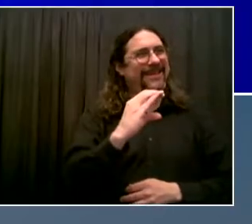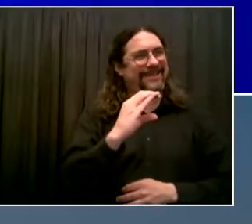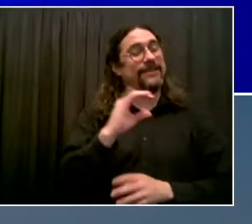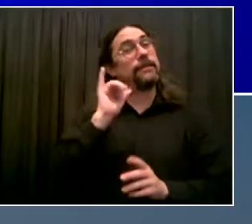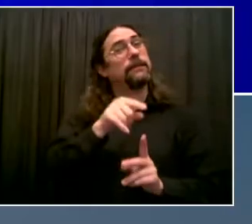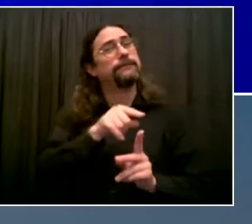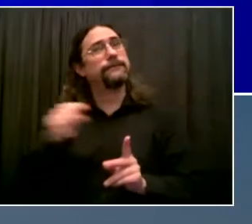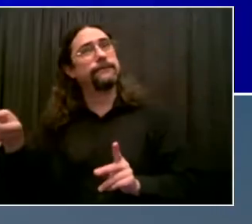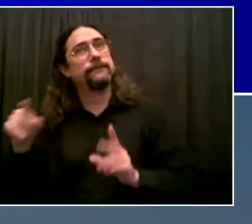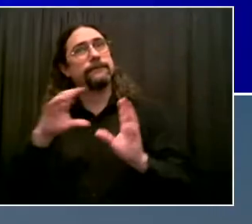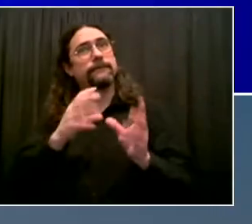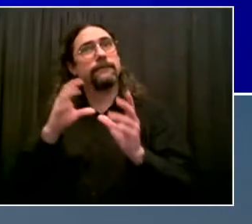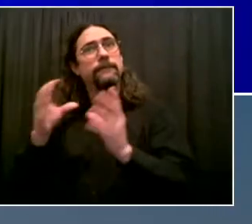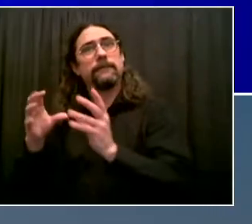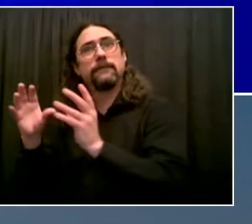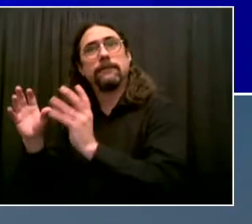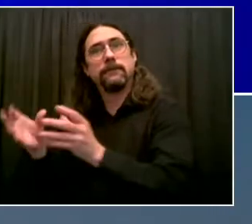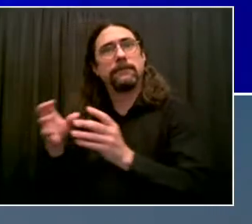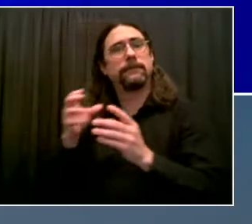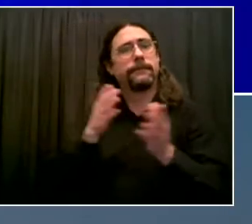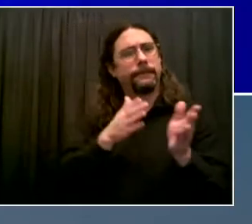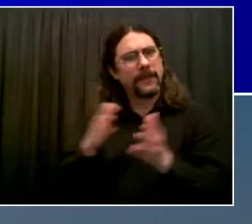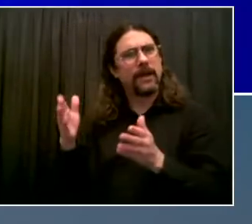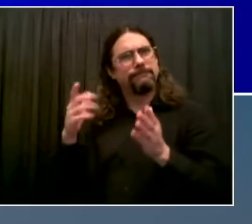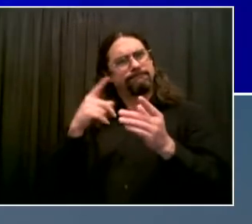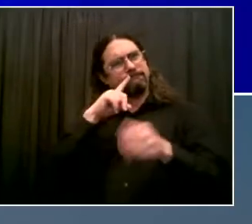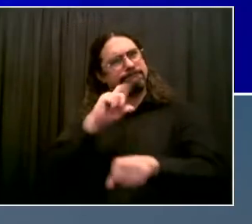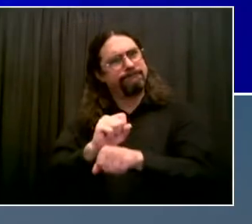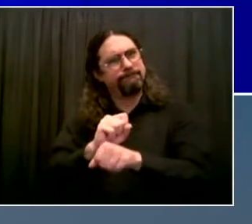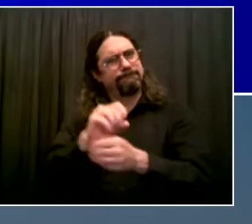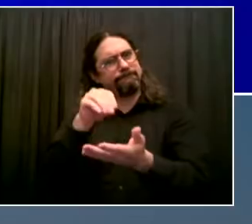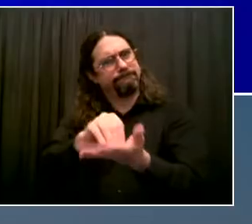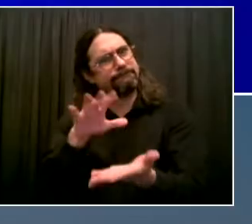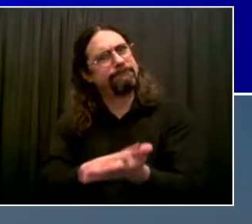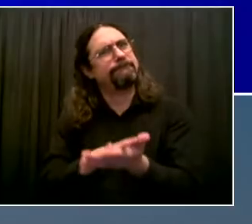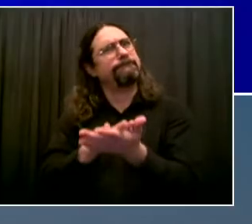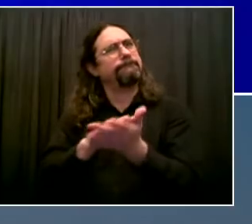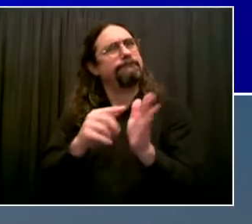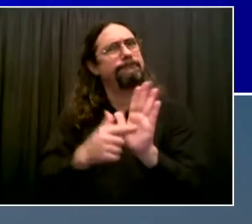DO. WE'RE GOING TO INVEST FURTHER IN OUR COMMUNITIES.